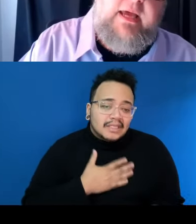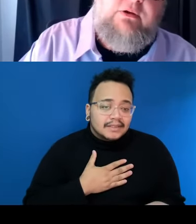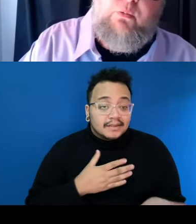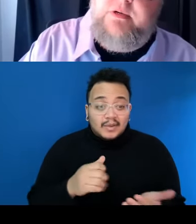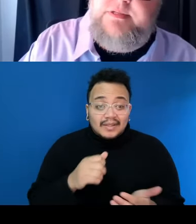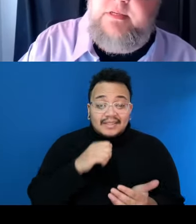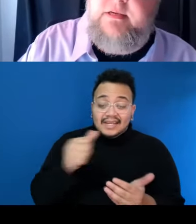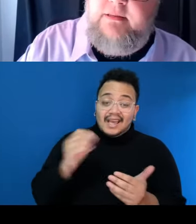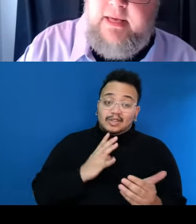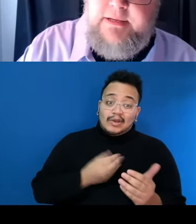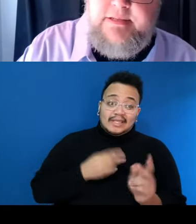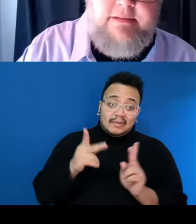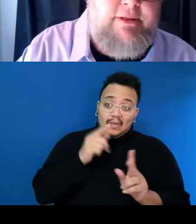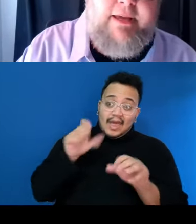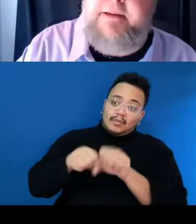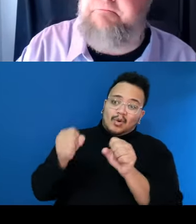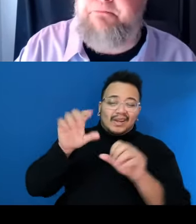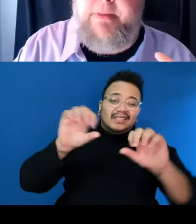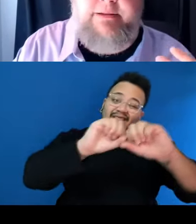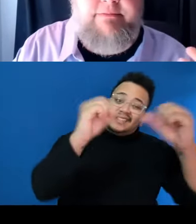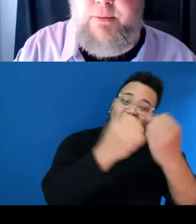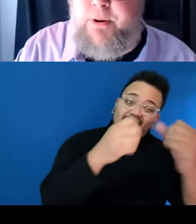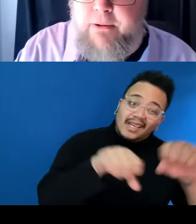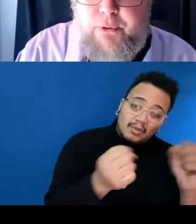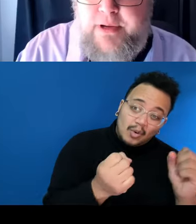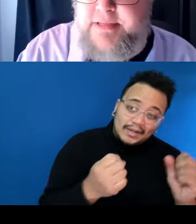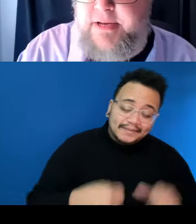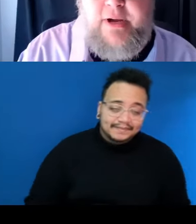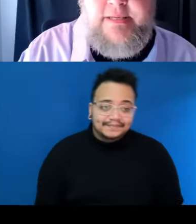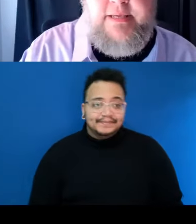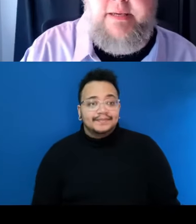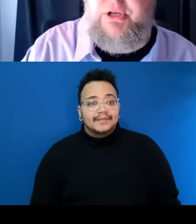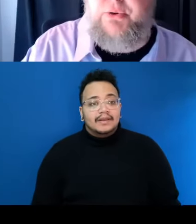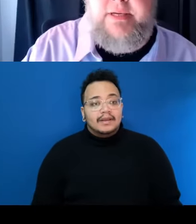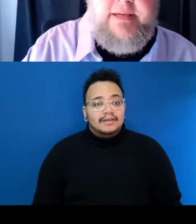and we're seeing things like the Proud Boys terrorizing kids